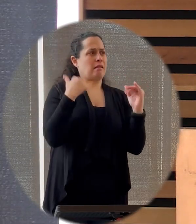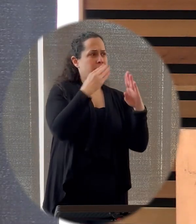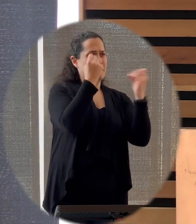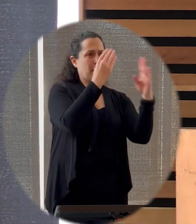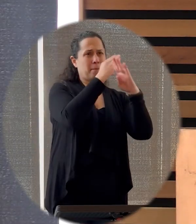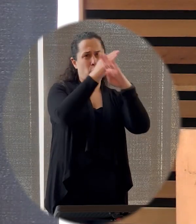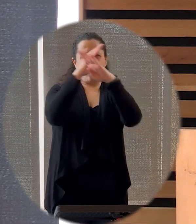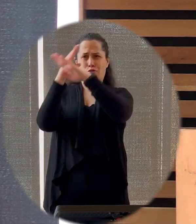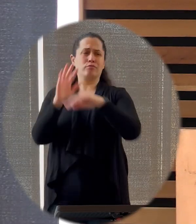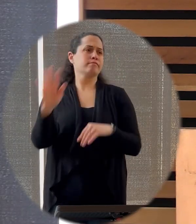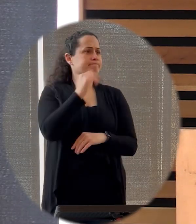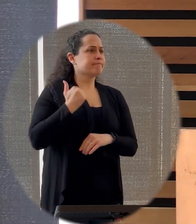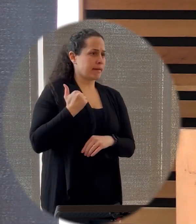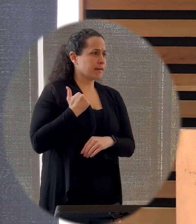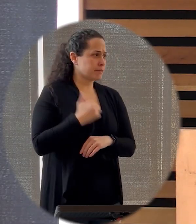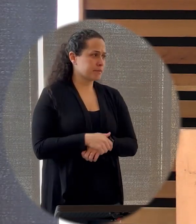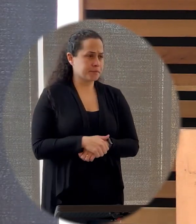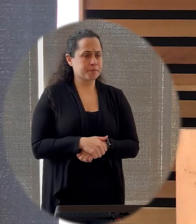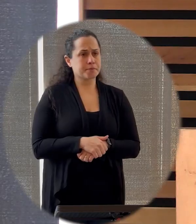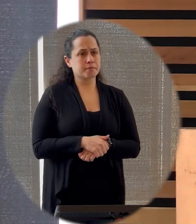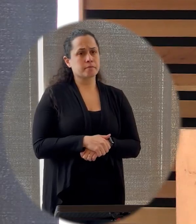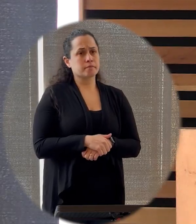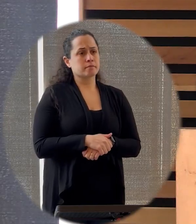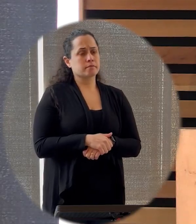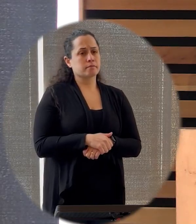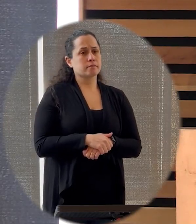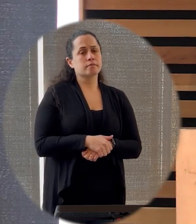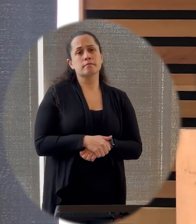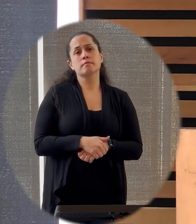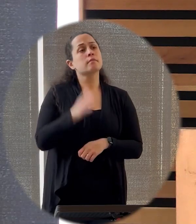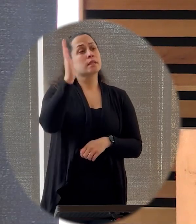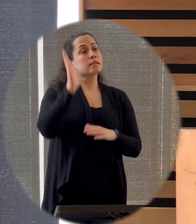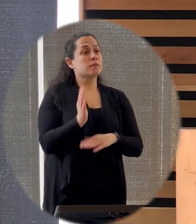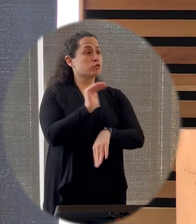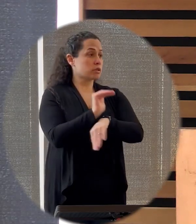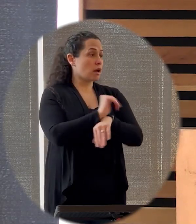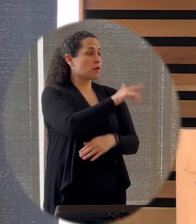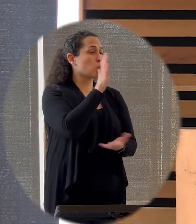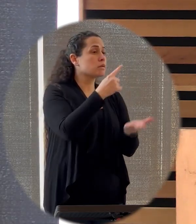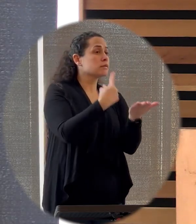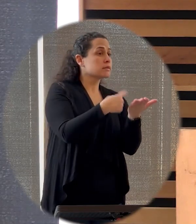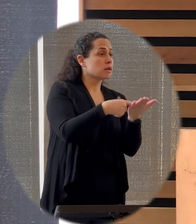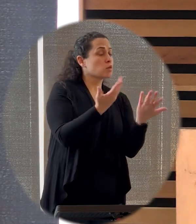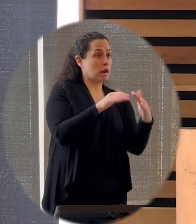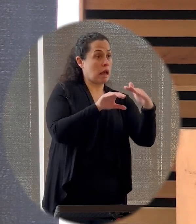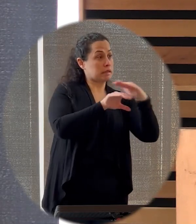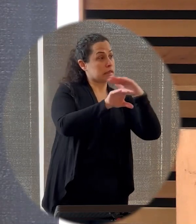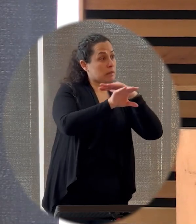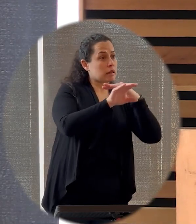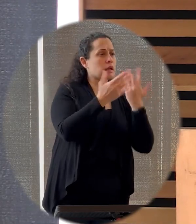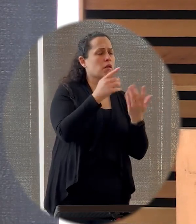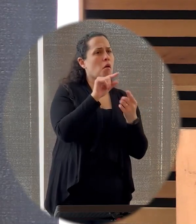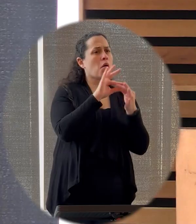continue to exist in Canada. Tonight's speakers will explore accessibility not just as a policy